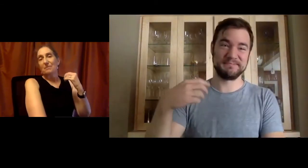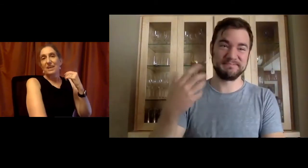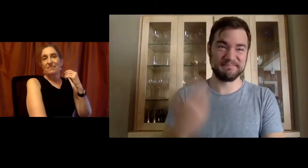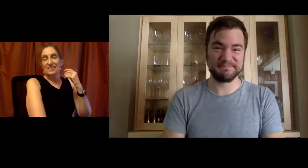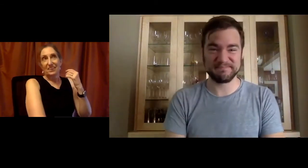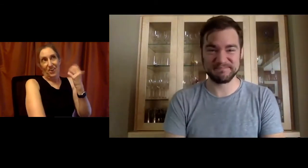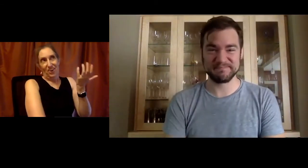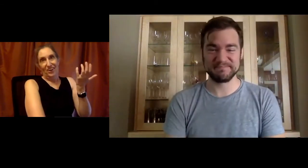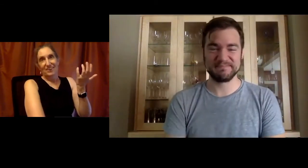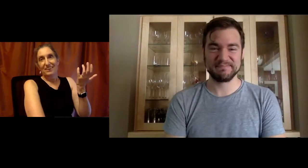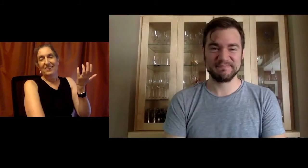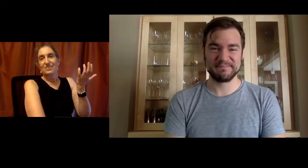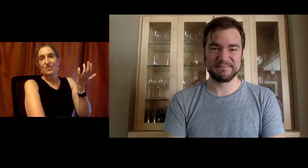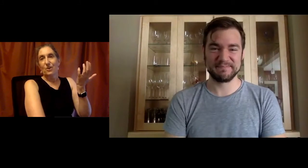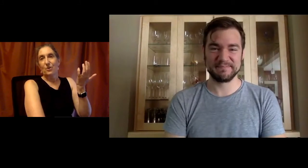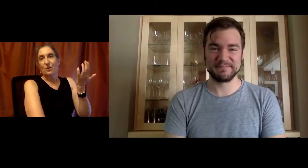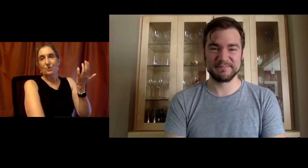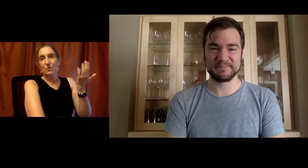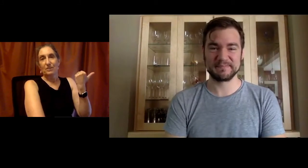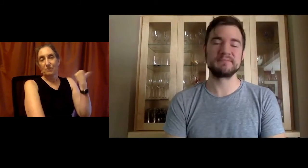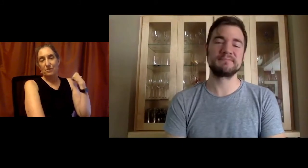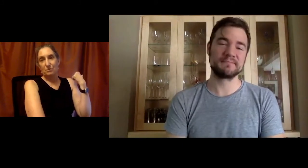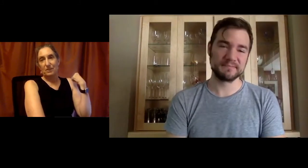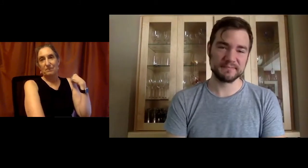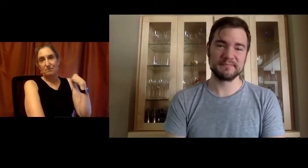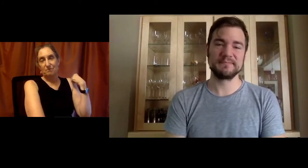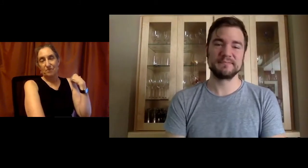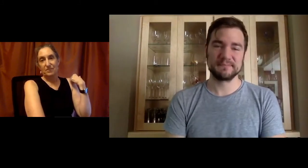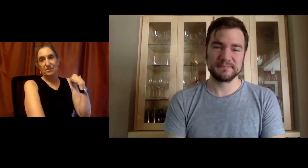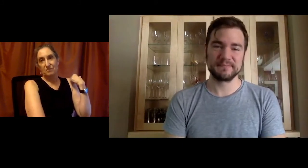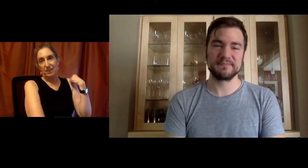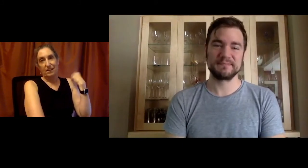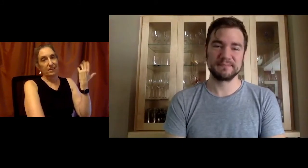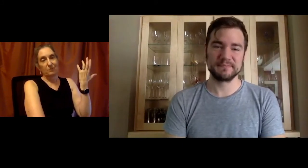we have a second car, and so getting the first one fixed is fine.